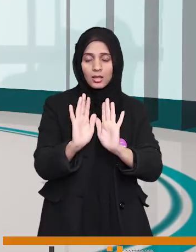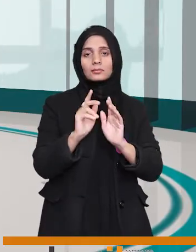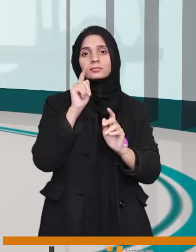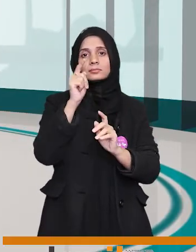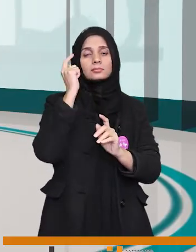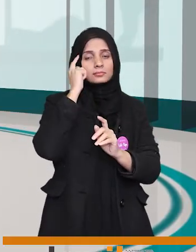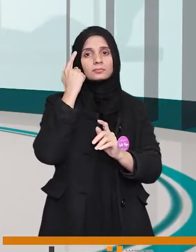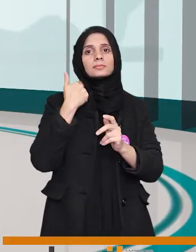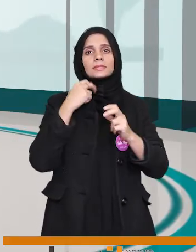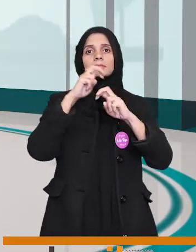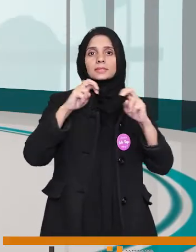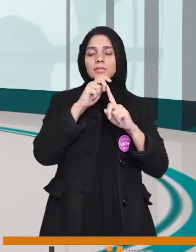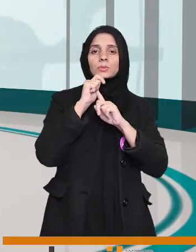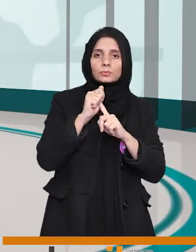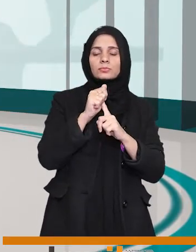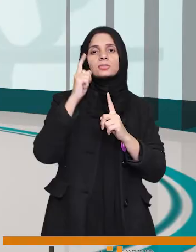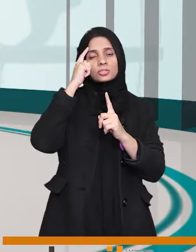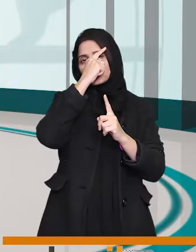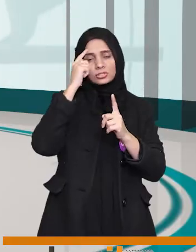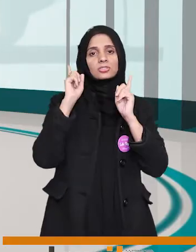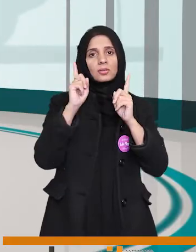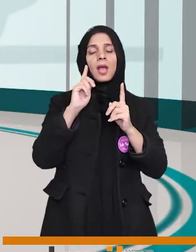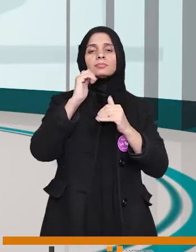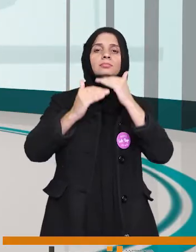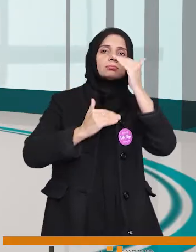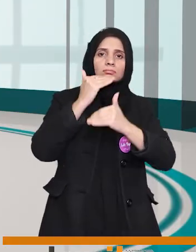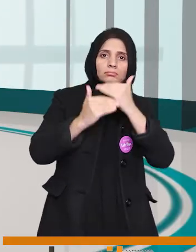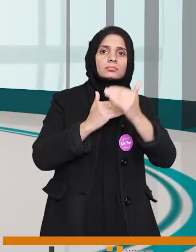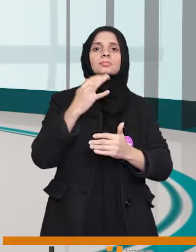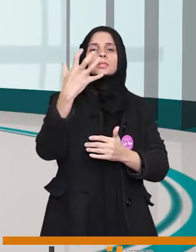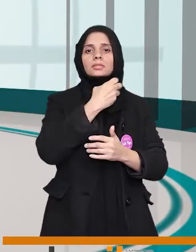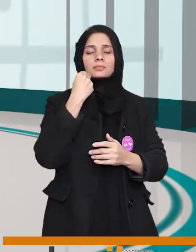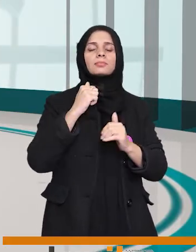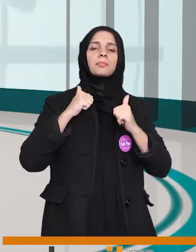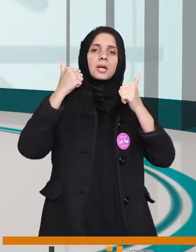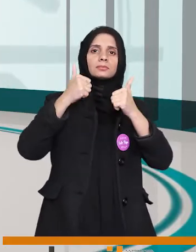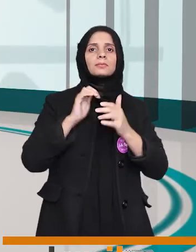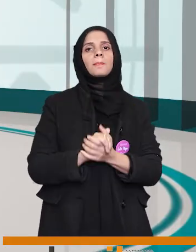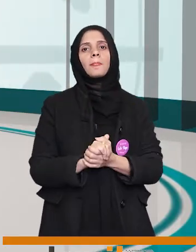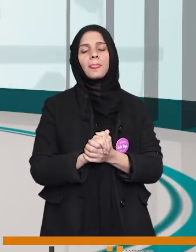After using it, you will be blessed by the grace of God.